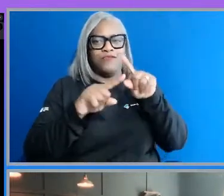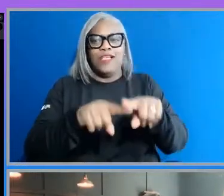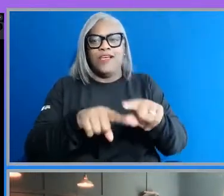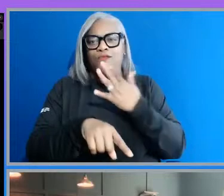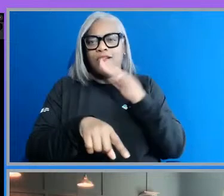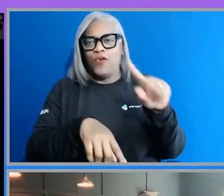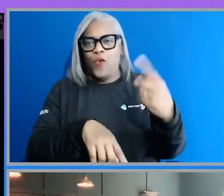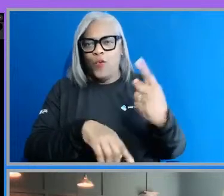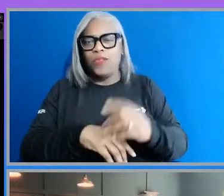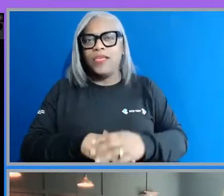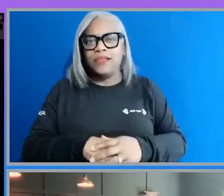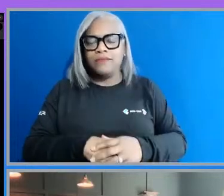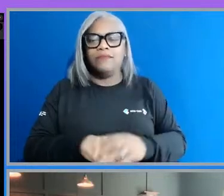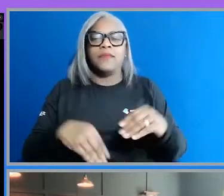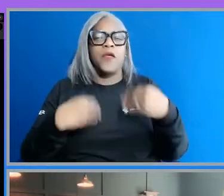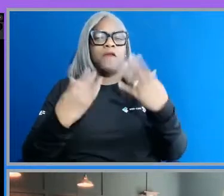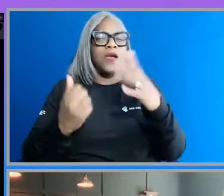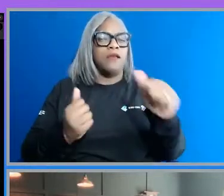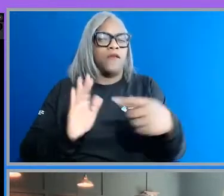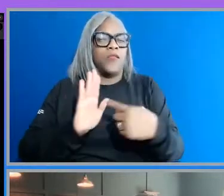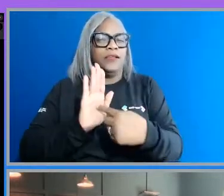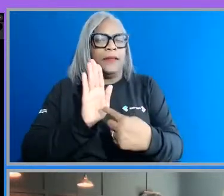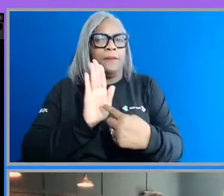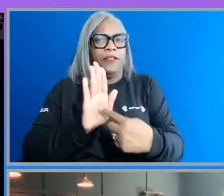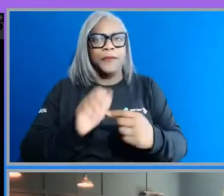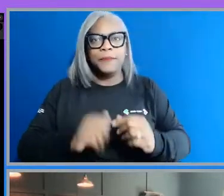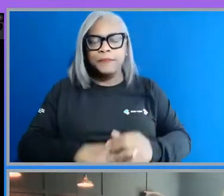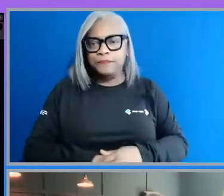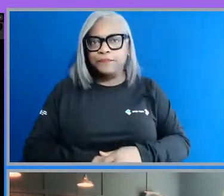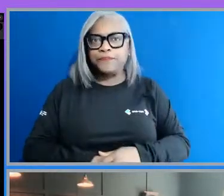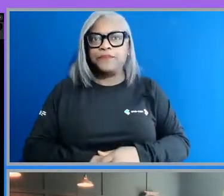at a more realistic example. I'm going to show an example in a